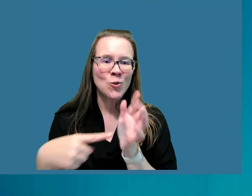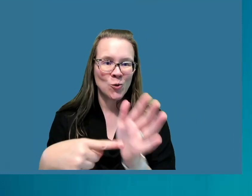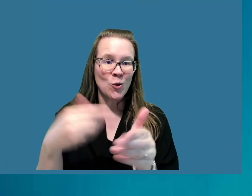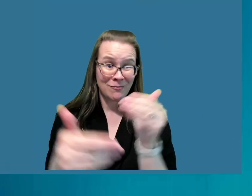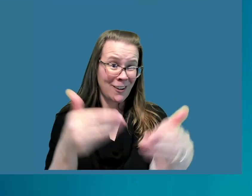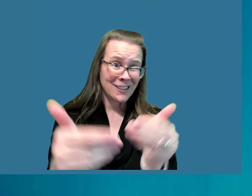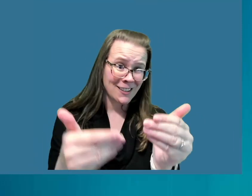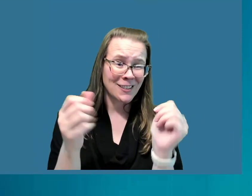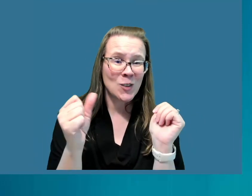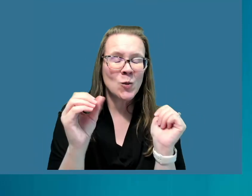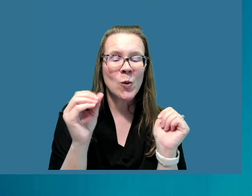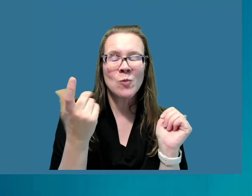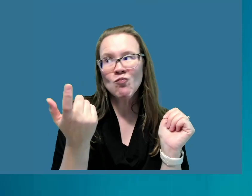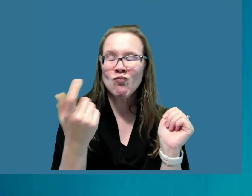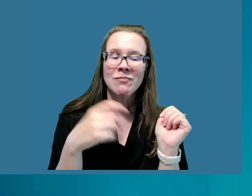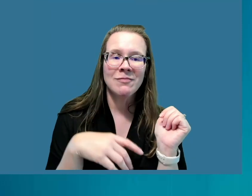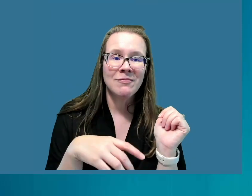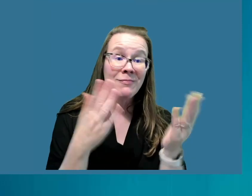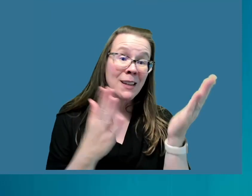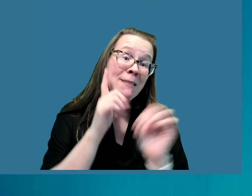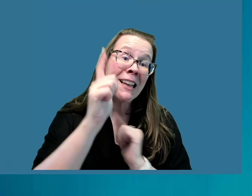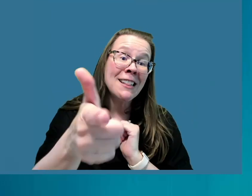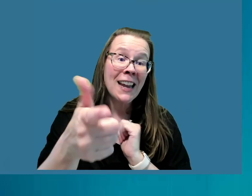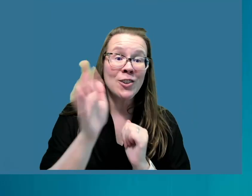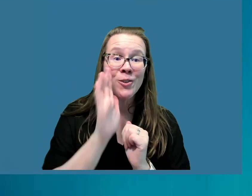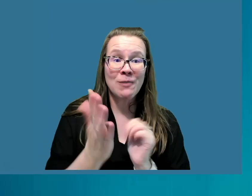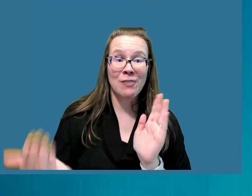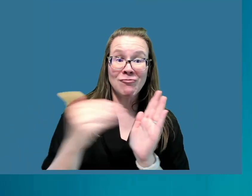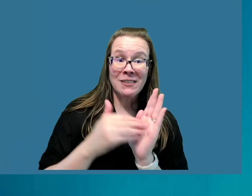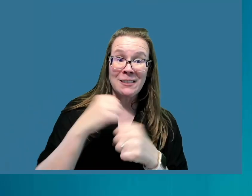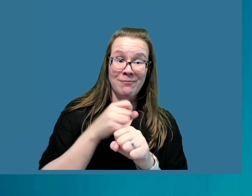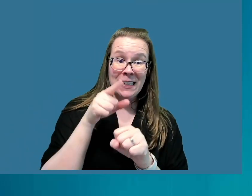um you know the photos that I was able to find from previous times that I've decorated with, uh,